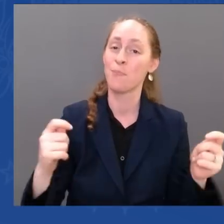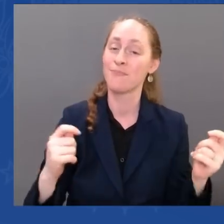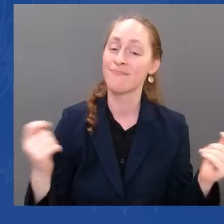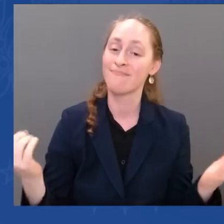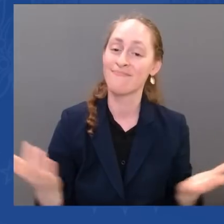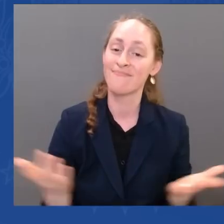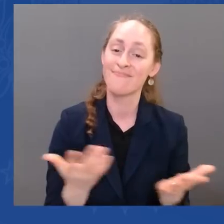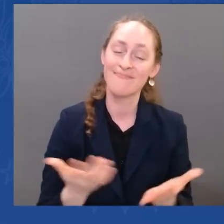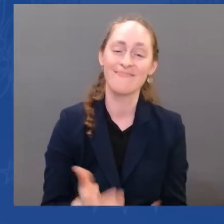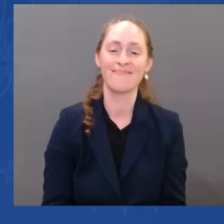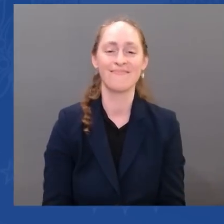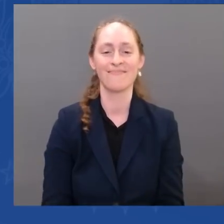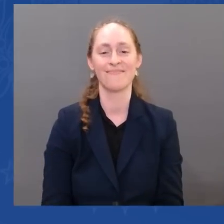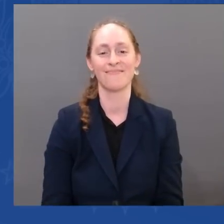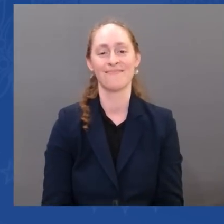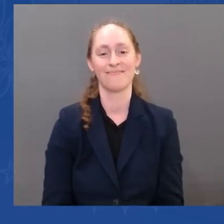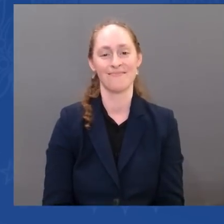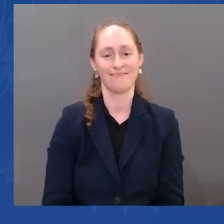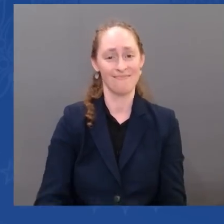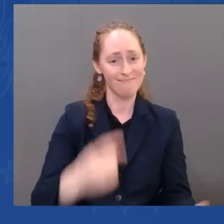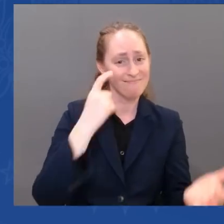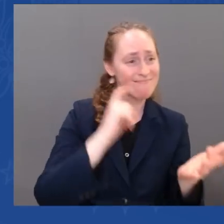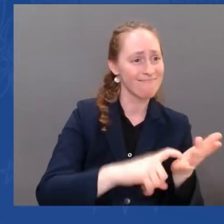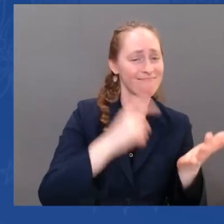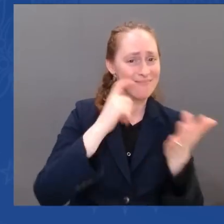You've mentioned several of them by name.